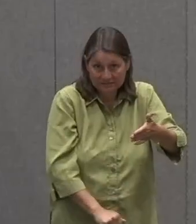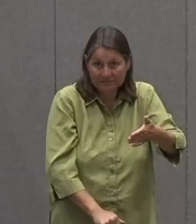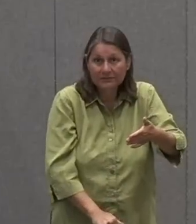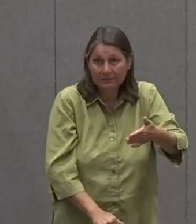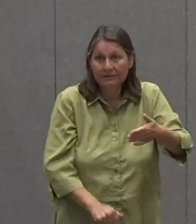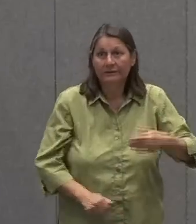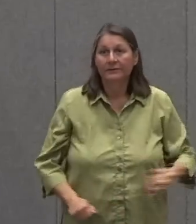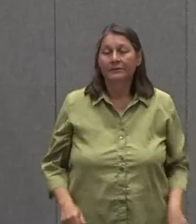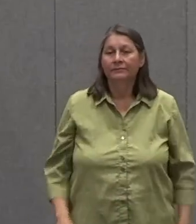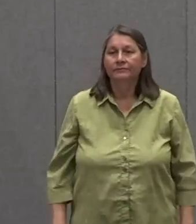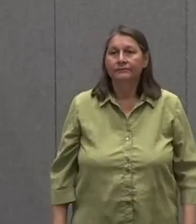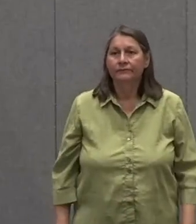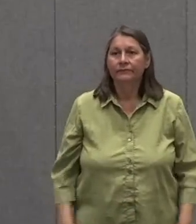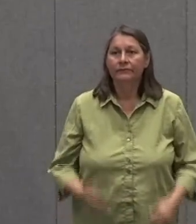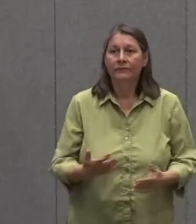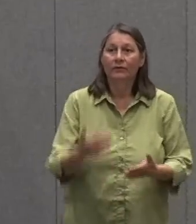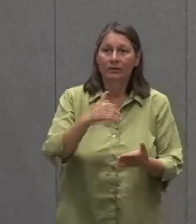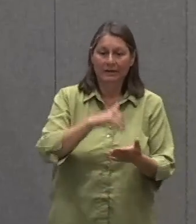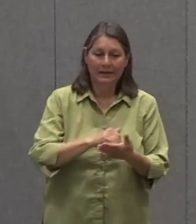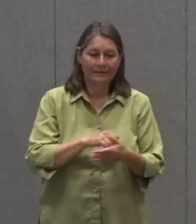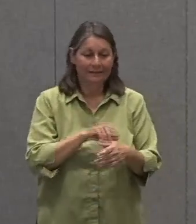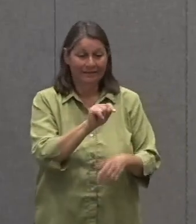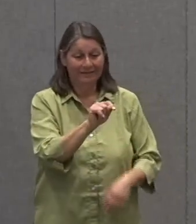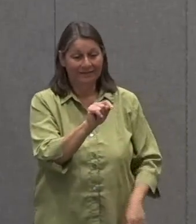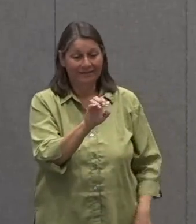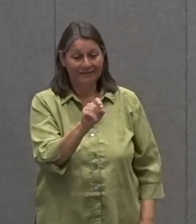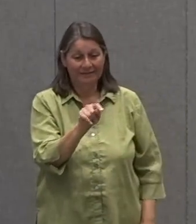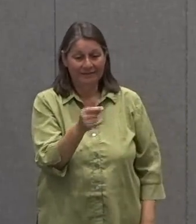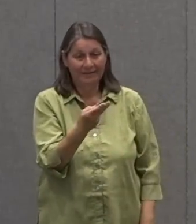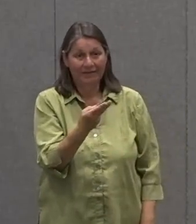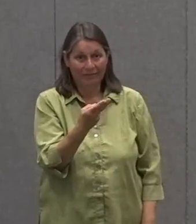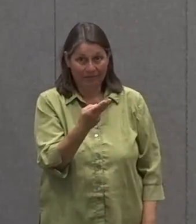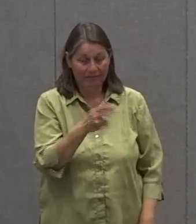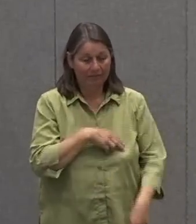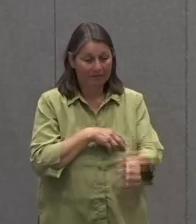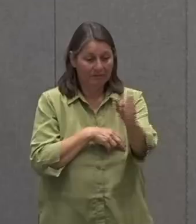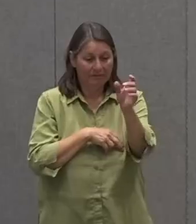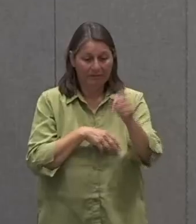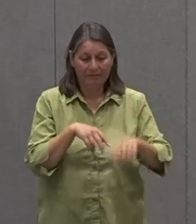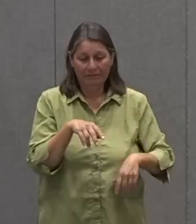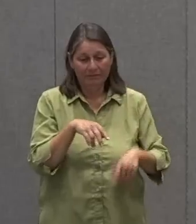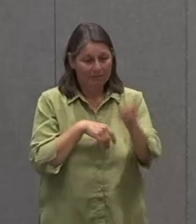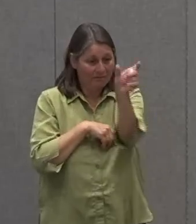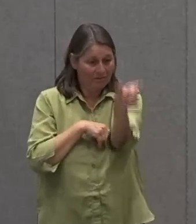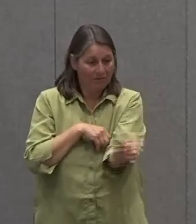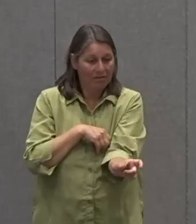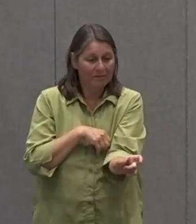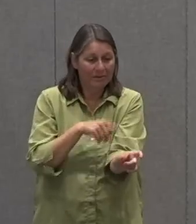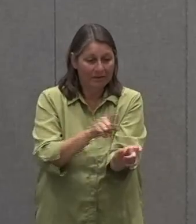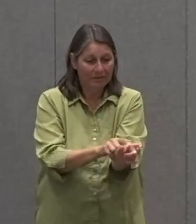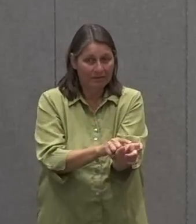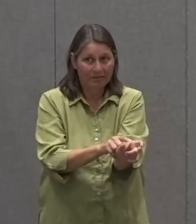Again, we're gonna stay in this tenth column, so I have one tenth there now. I just need to take away one of those tenths.